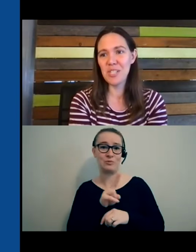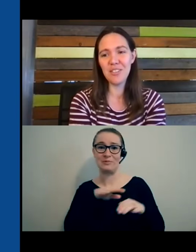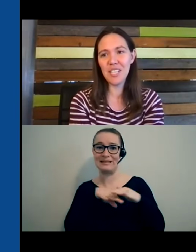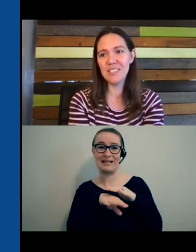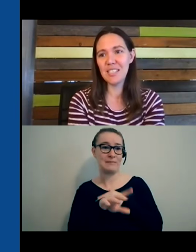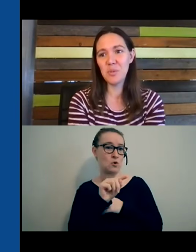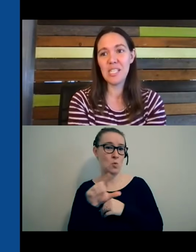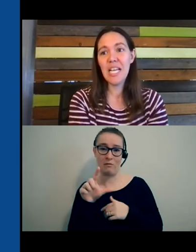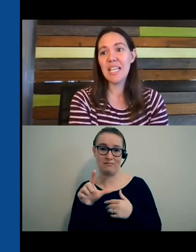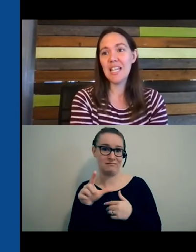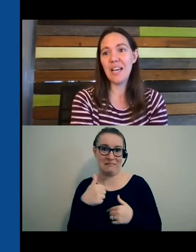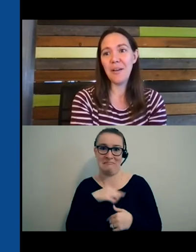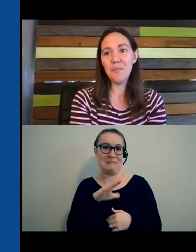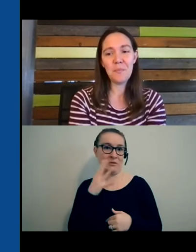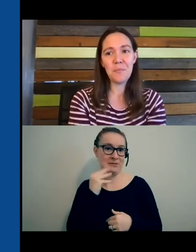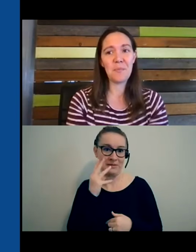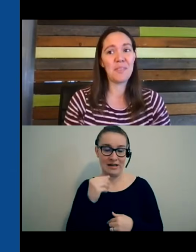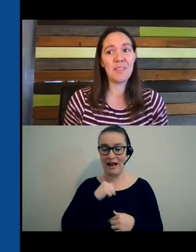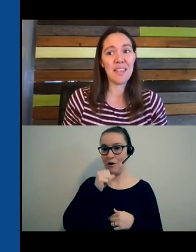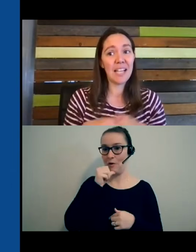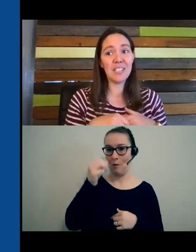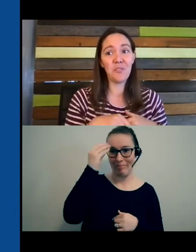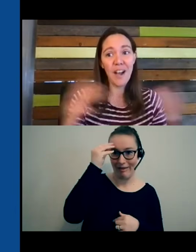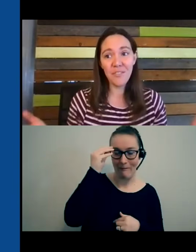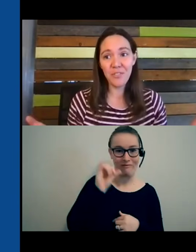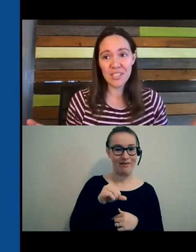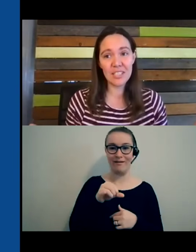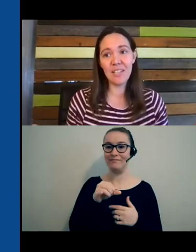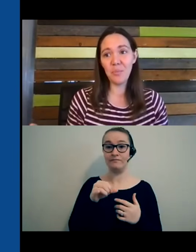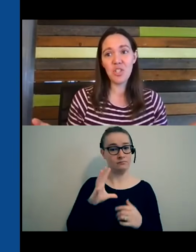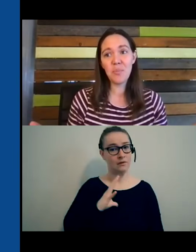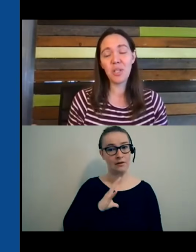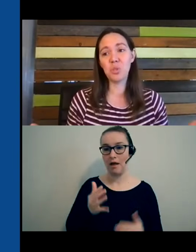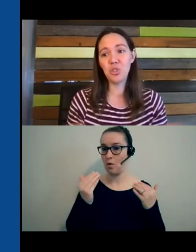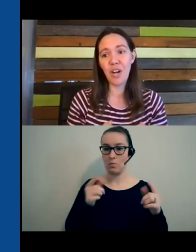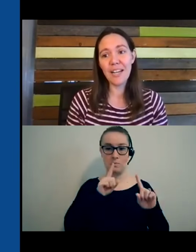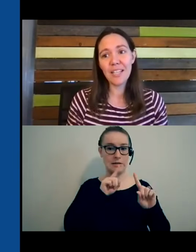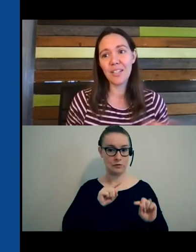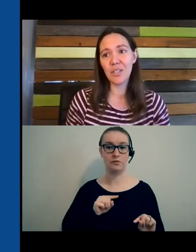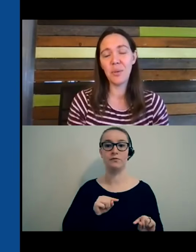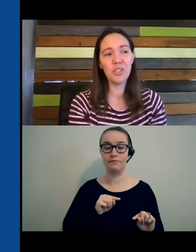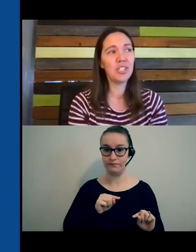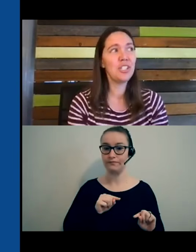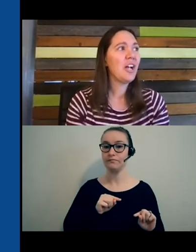I don't test accessibility." That is fine for us to get that information because we're trying to get a clear picture.